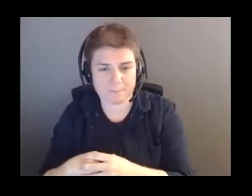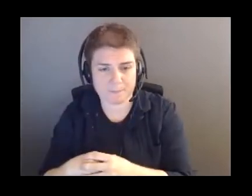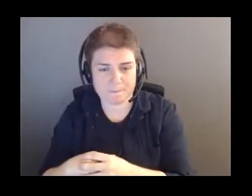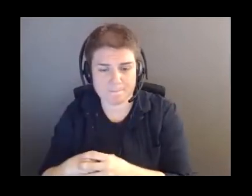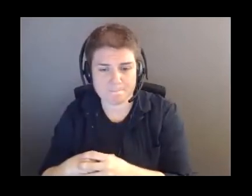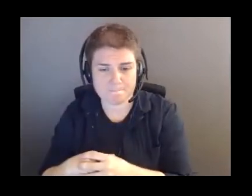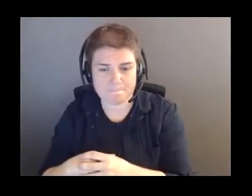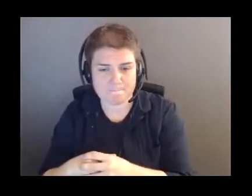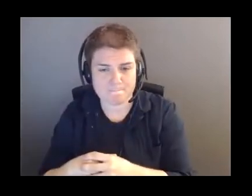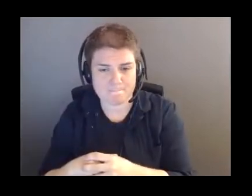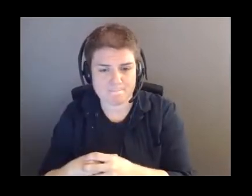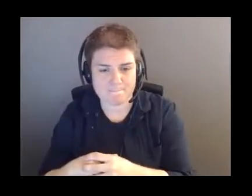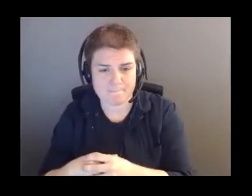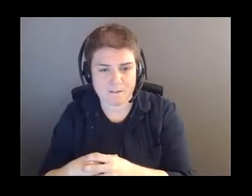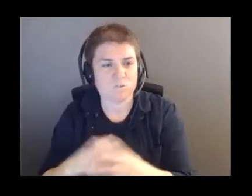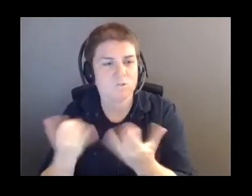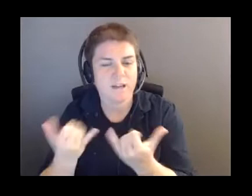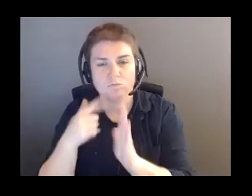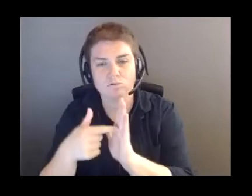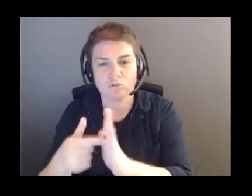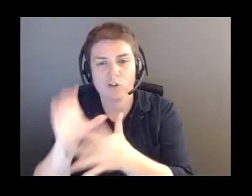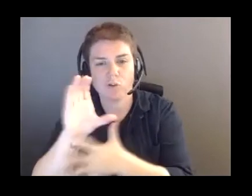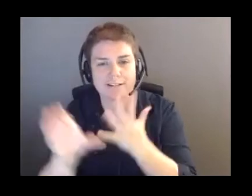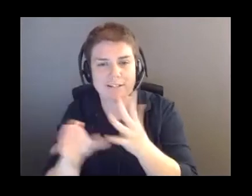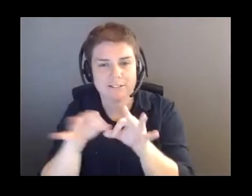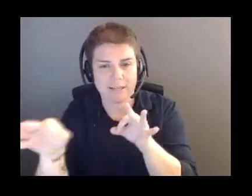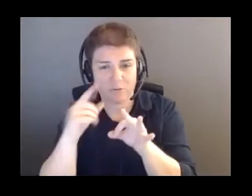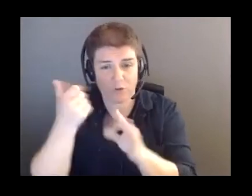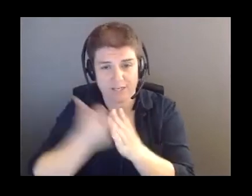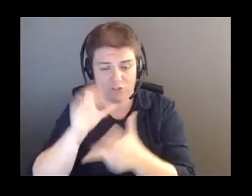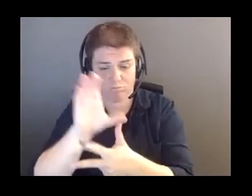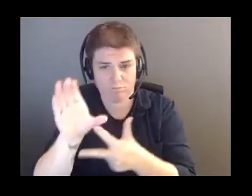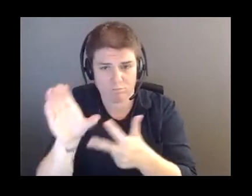into the criteria statements for each of the three criteria to get a better sense of what